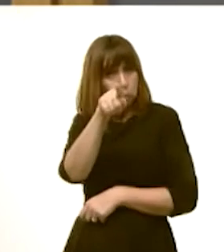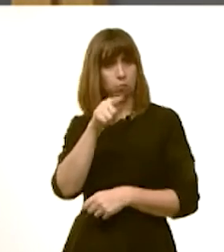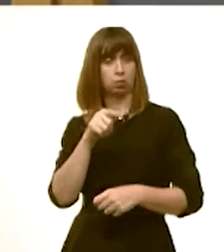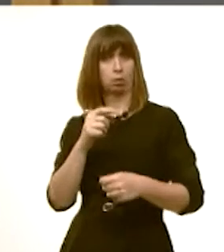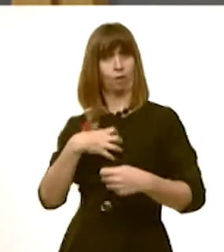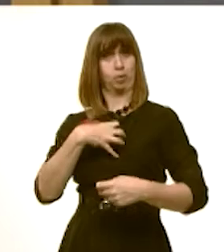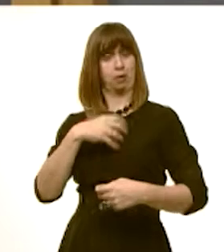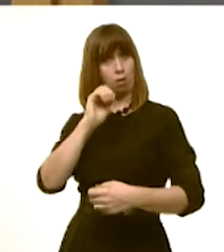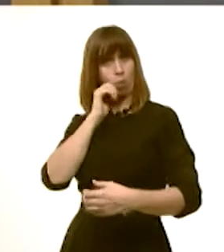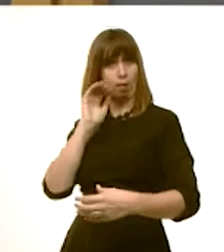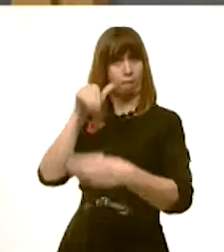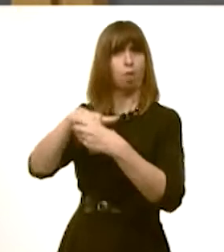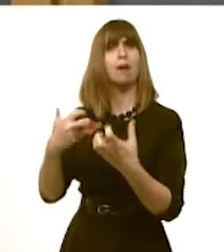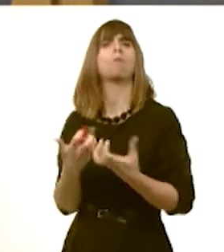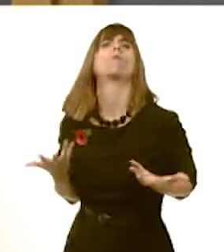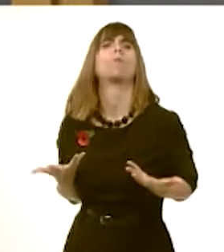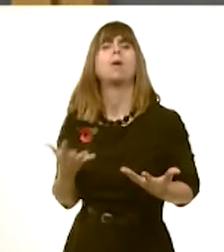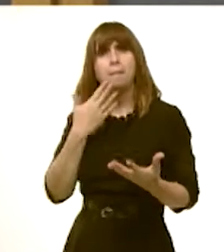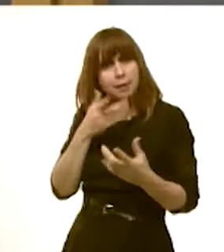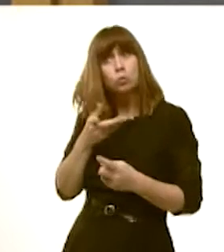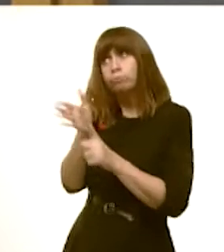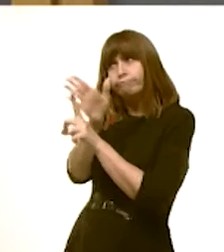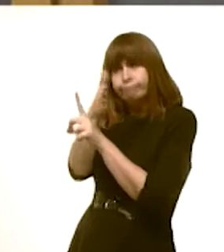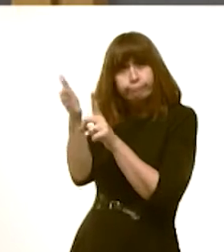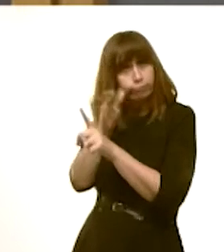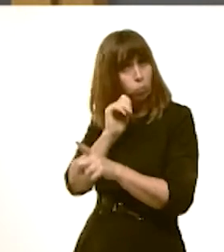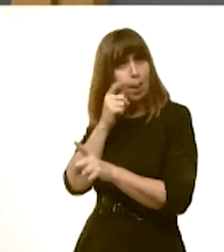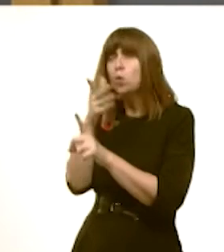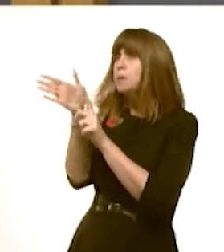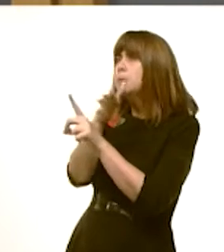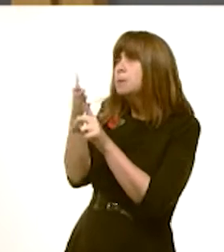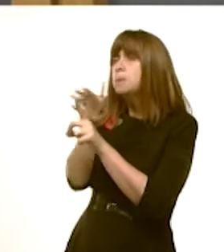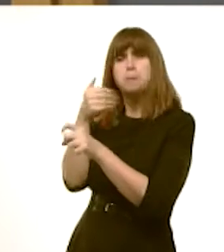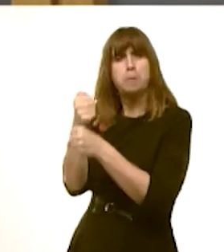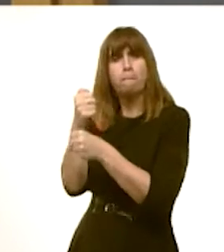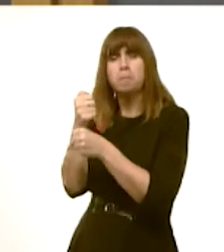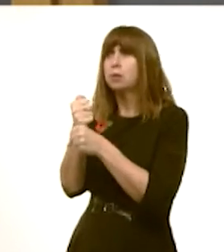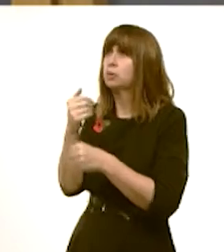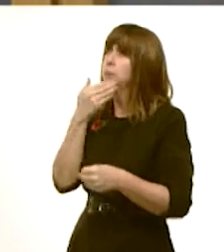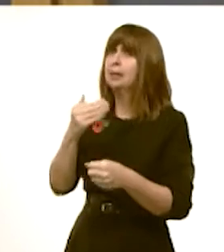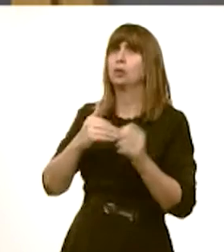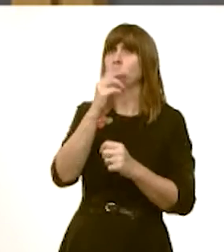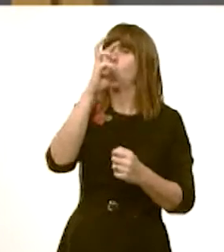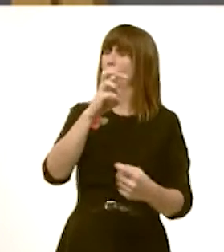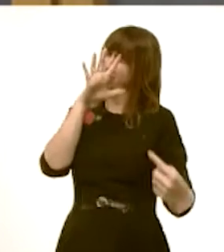persuade the UK Government to put the electrification of the north Wales main line as a priority